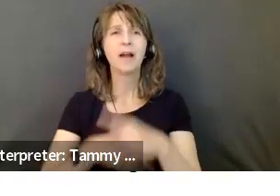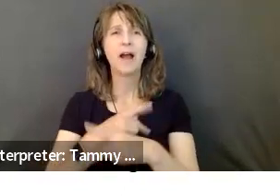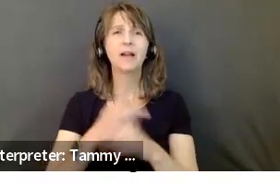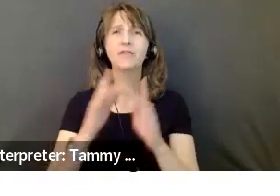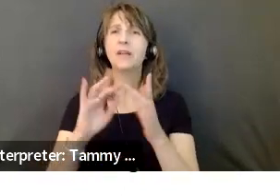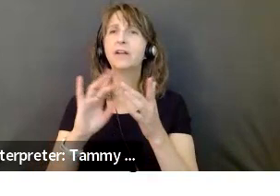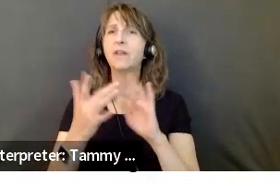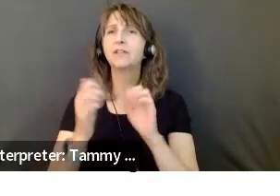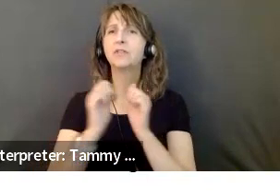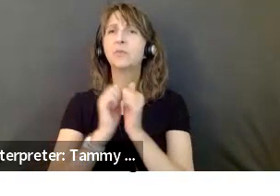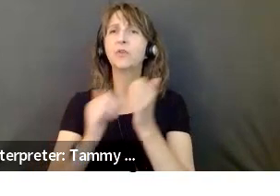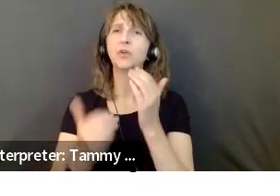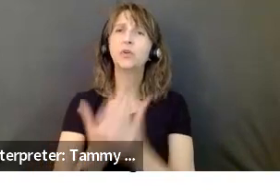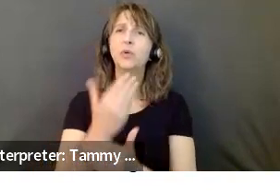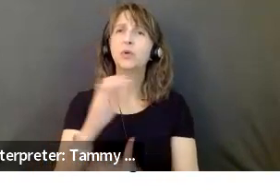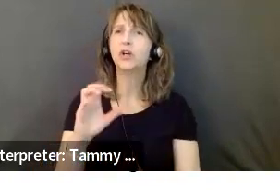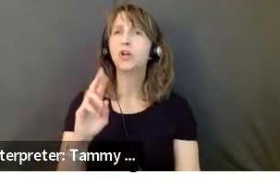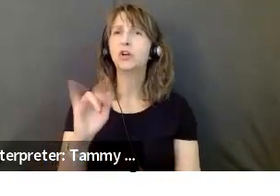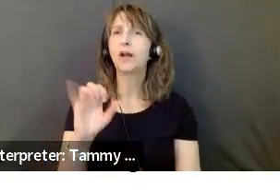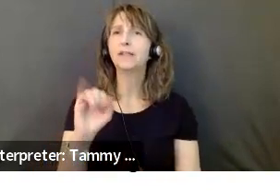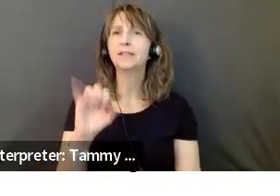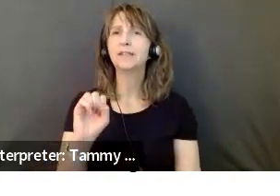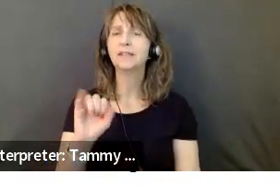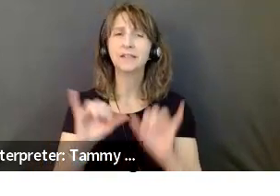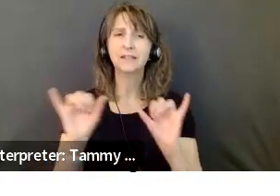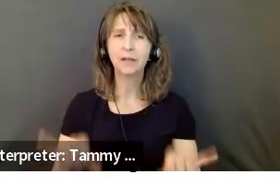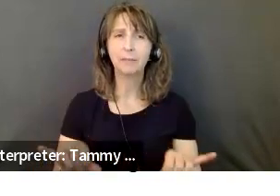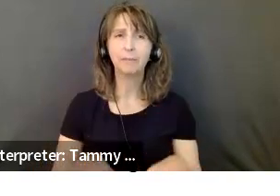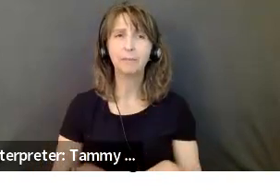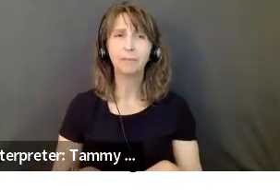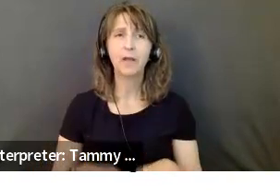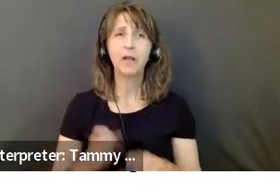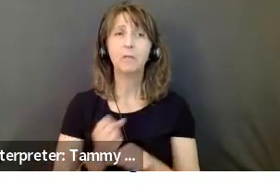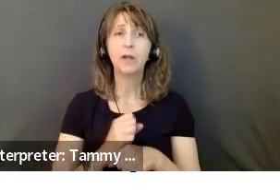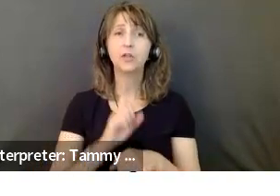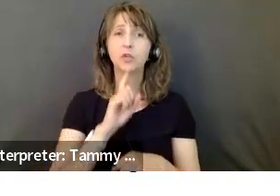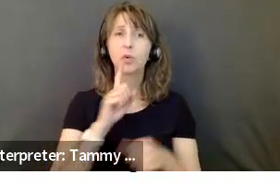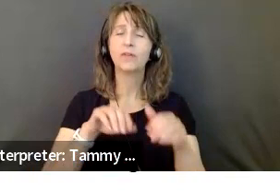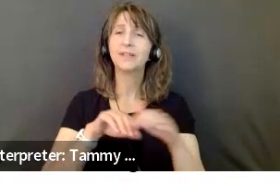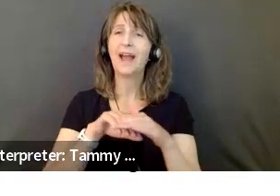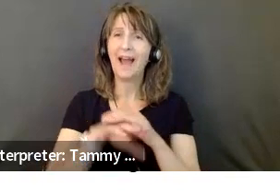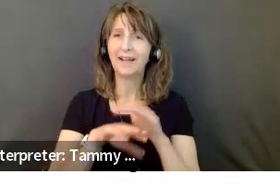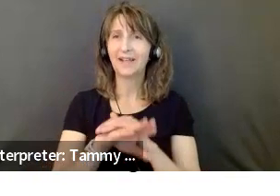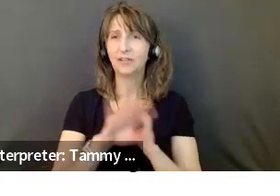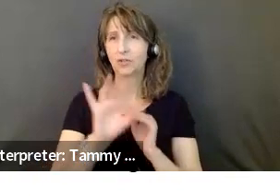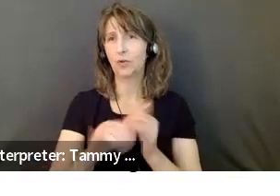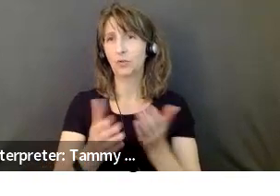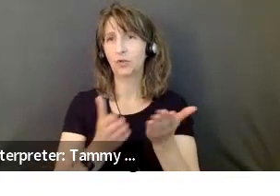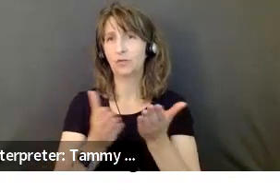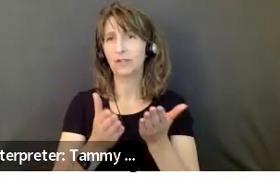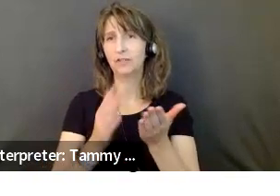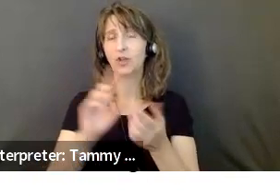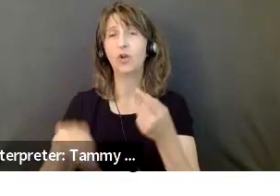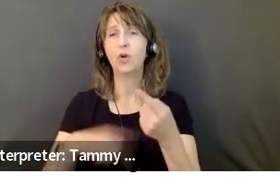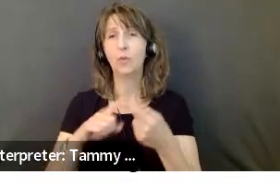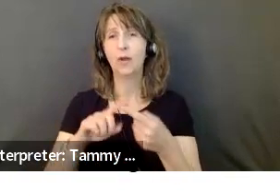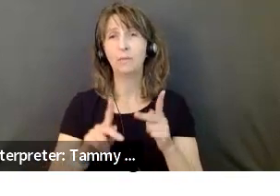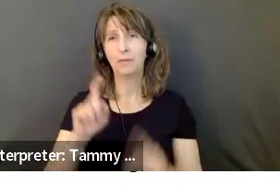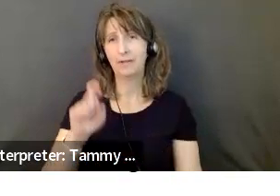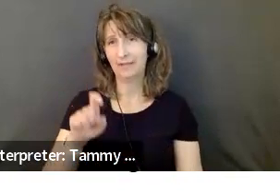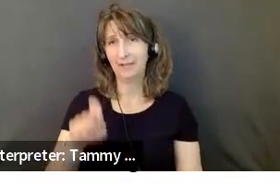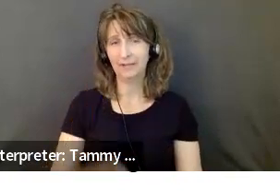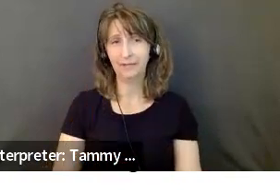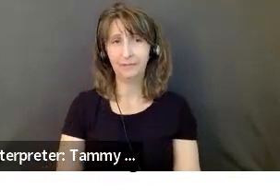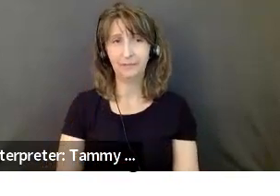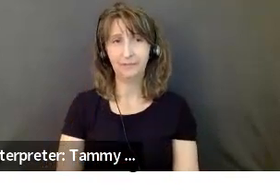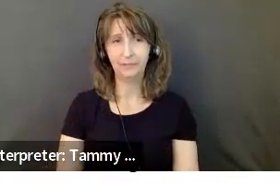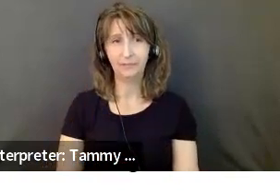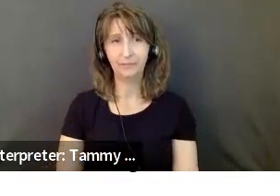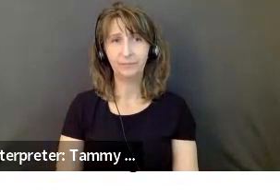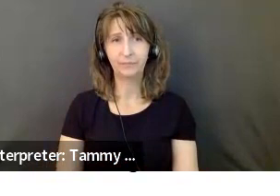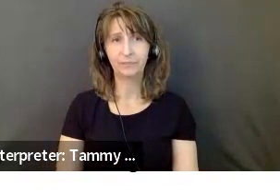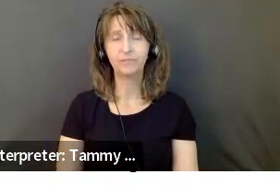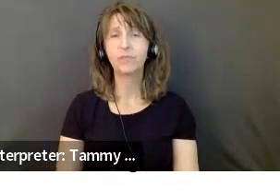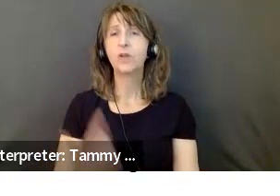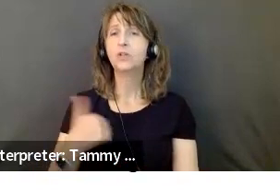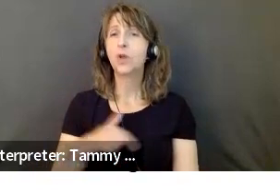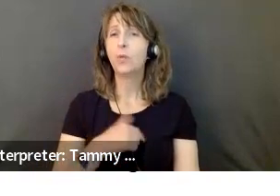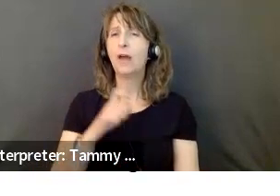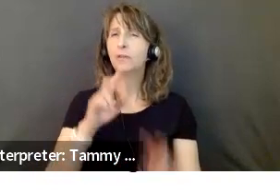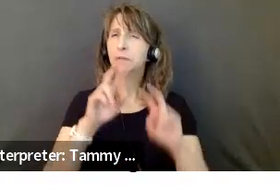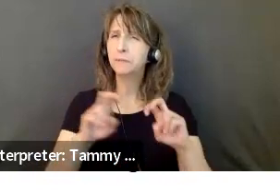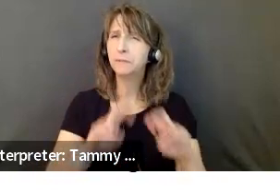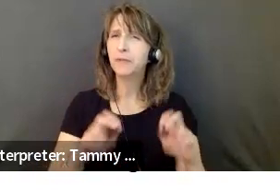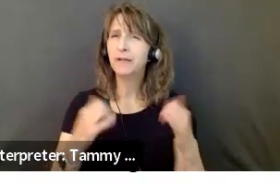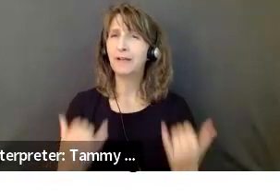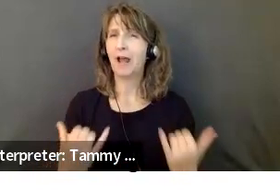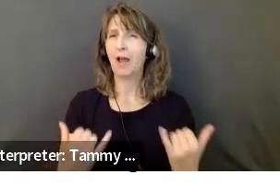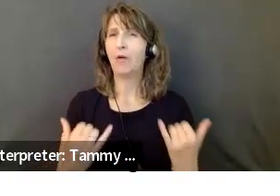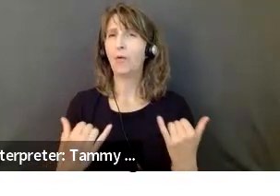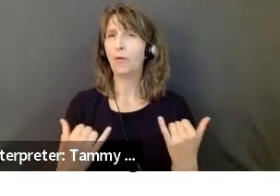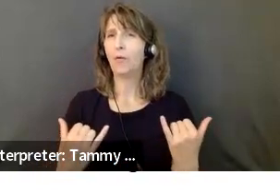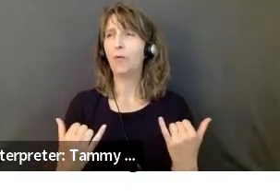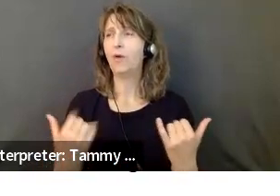And that there was access to those services when families or individuals needed them. So it took us looking at what does our systems currently offer versus.